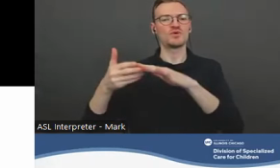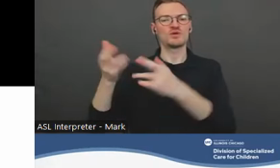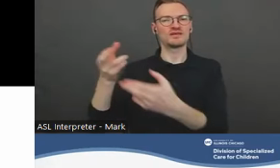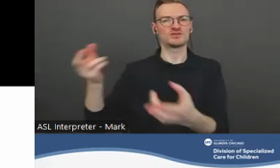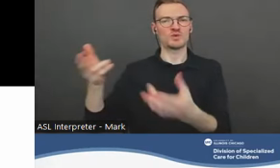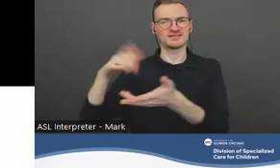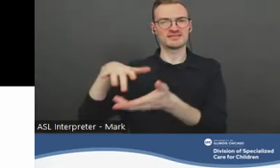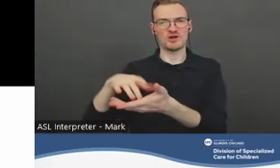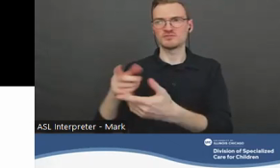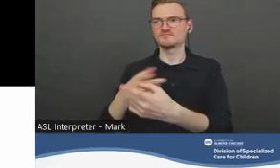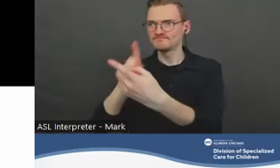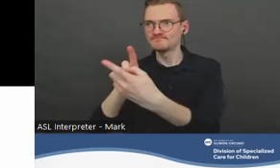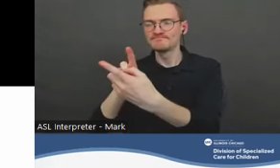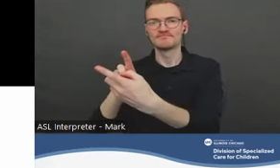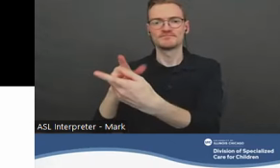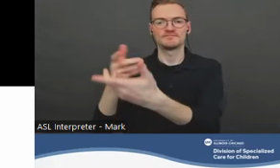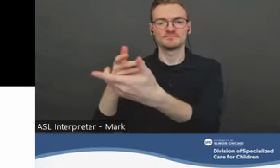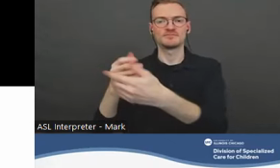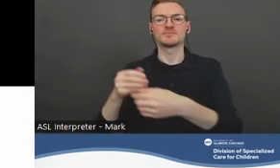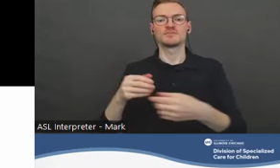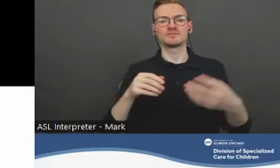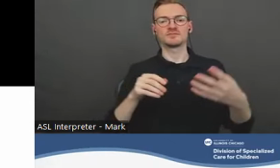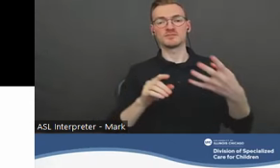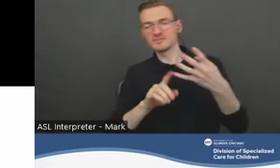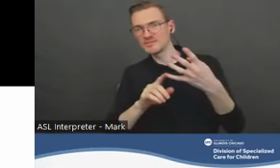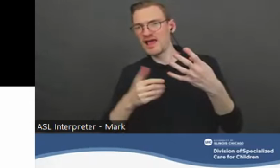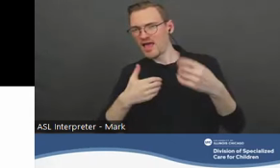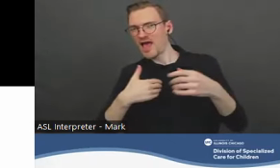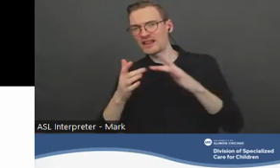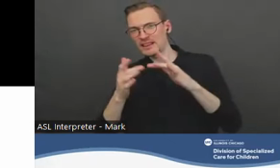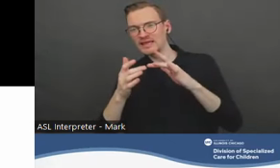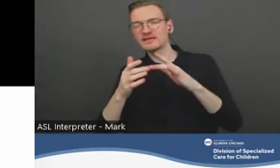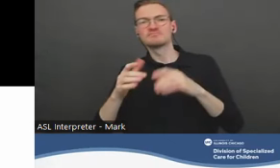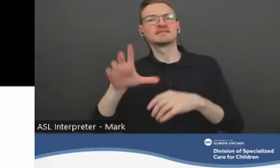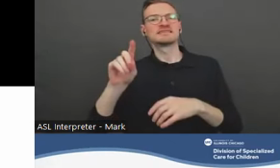can use this DHS office locator to find an Office near you and this will be included